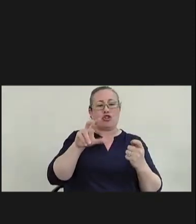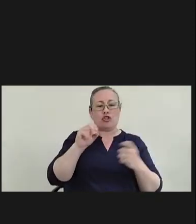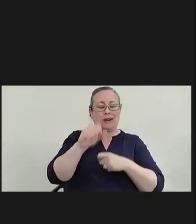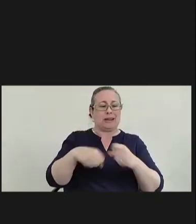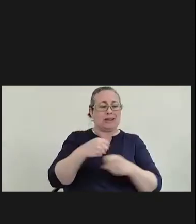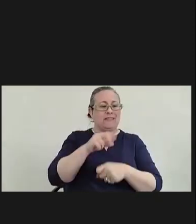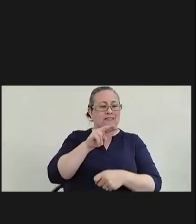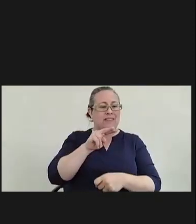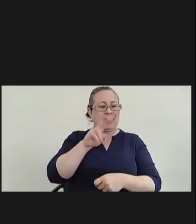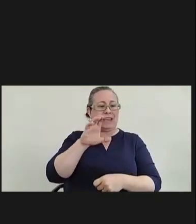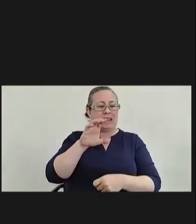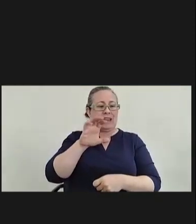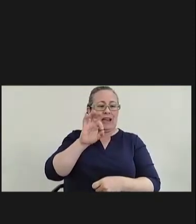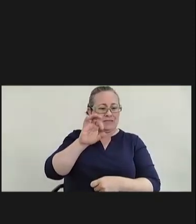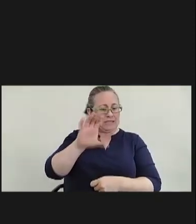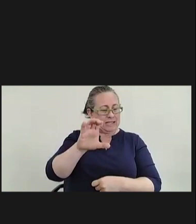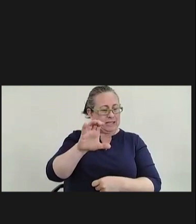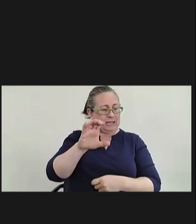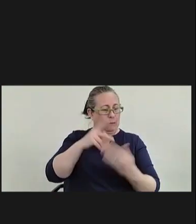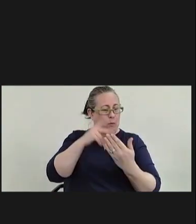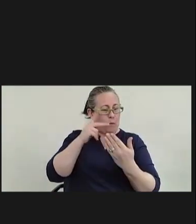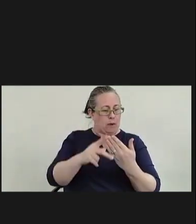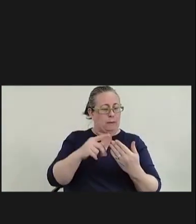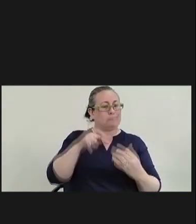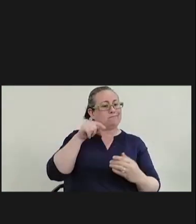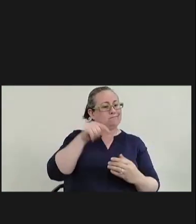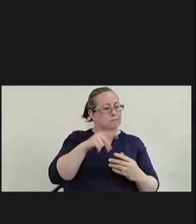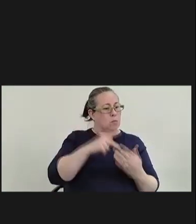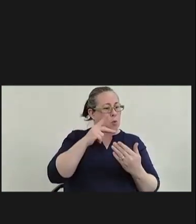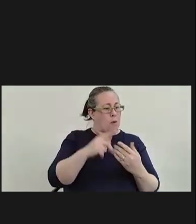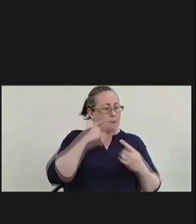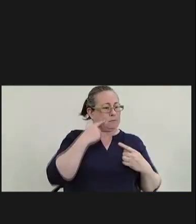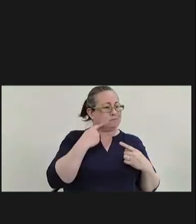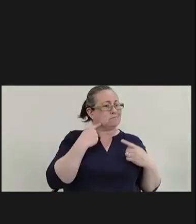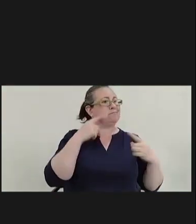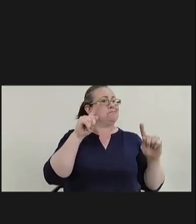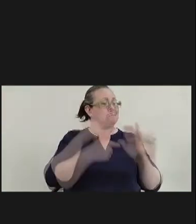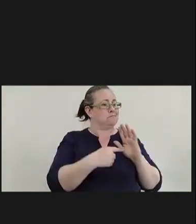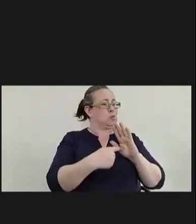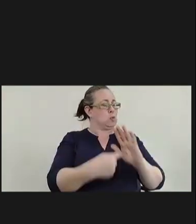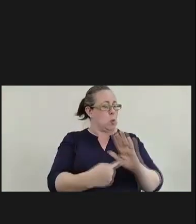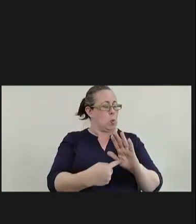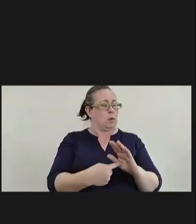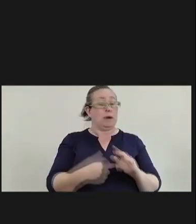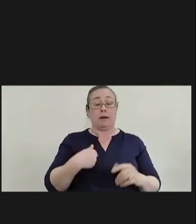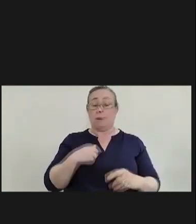program and the success that that has showed, so I'm really hopeful that the proposed VFA